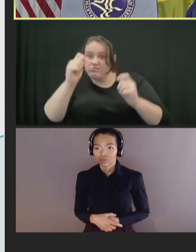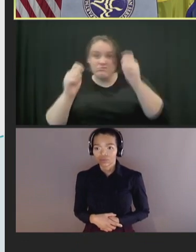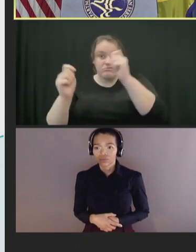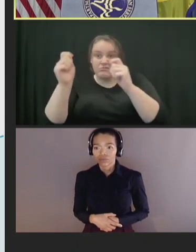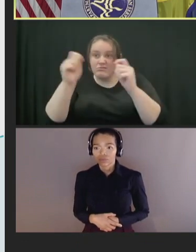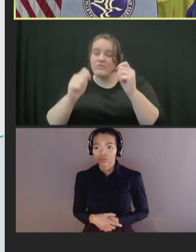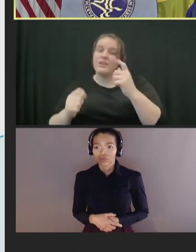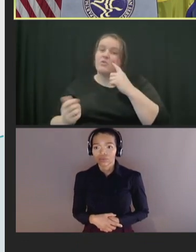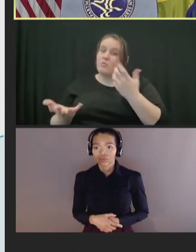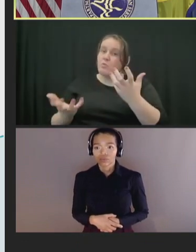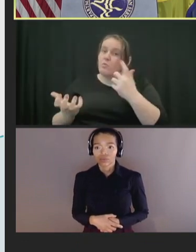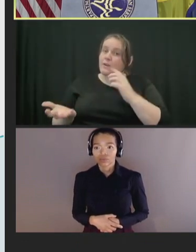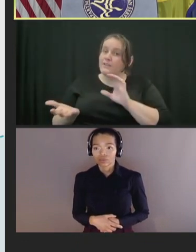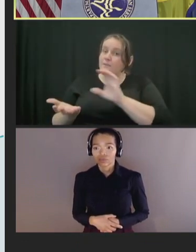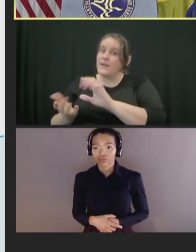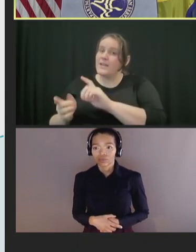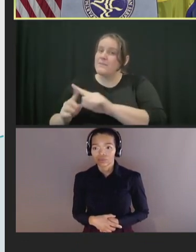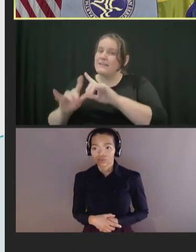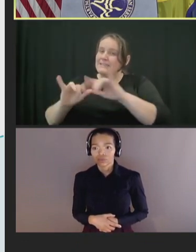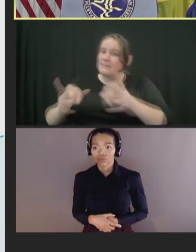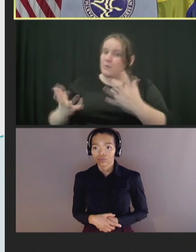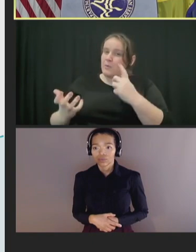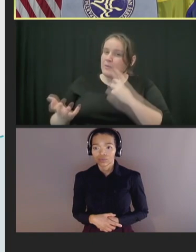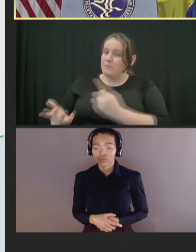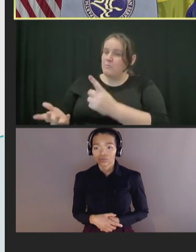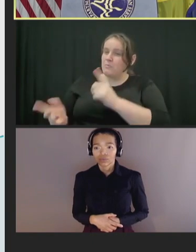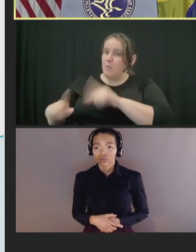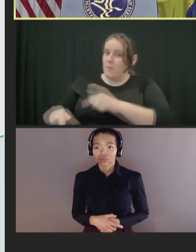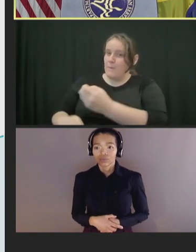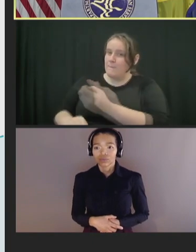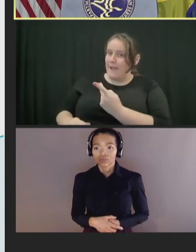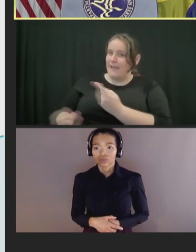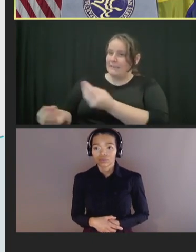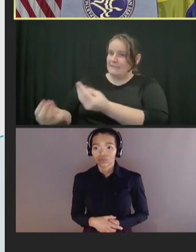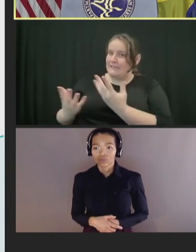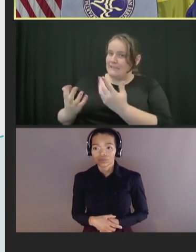to report back on the money and how they're using it. And it just -- it wasn't working.